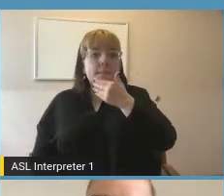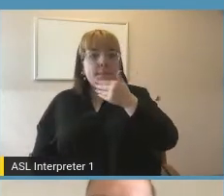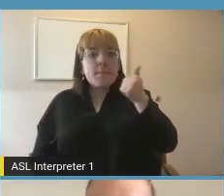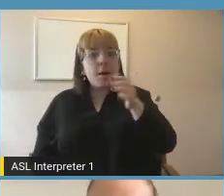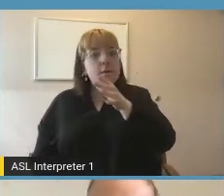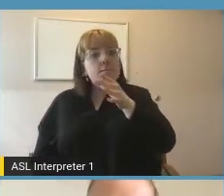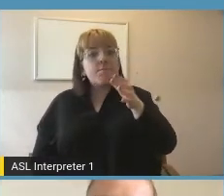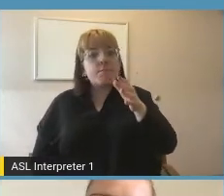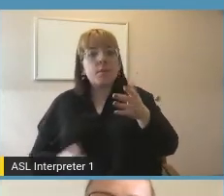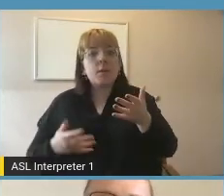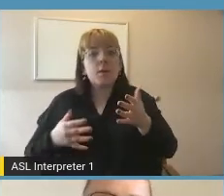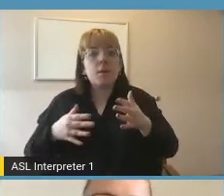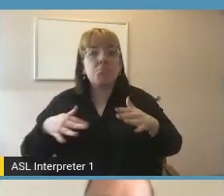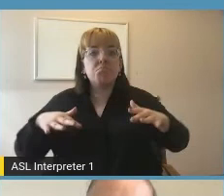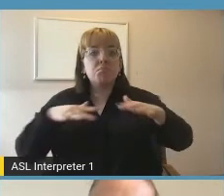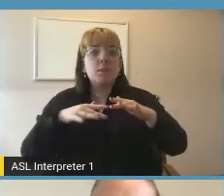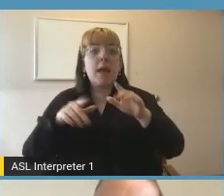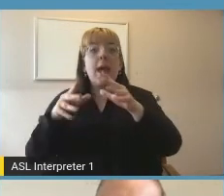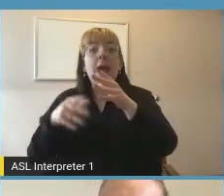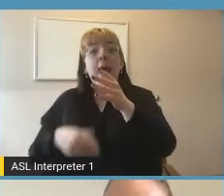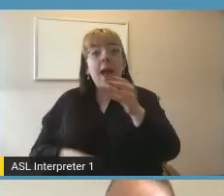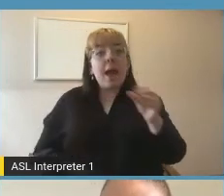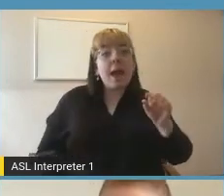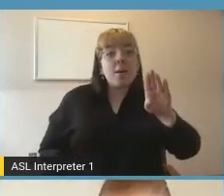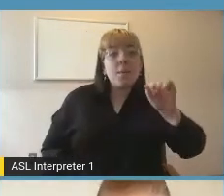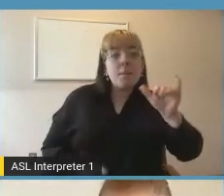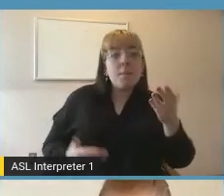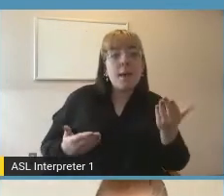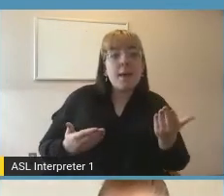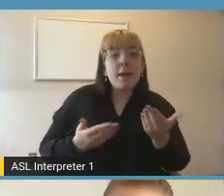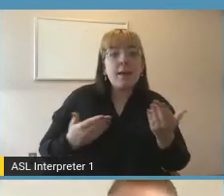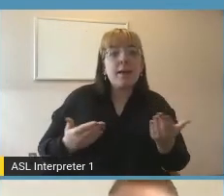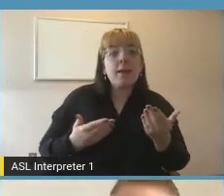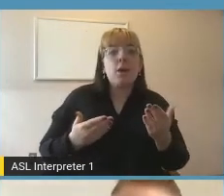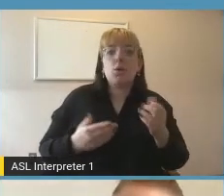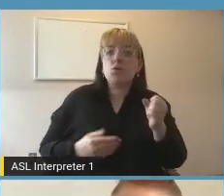so shallow. But really what he meant to say but the bay here is so shallow. So I found